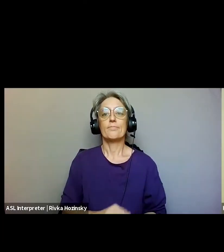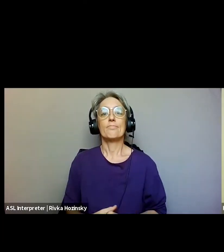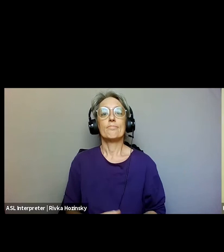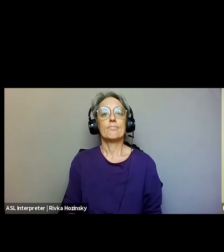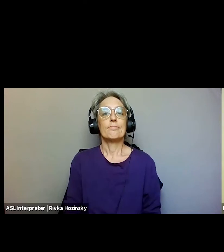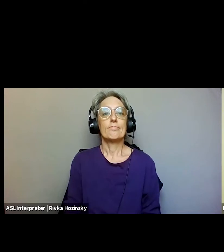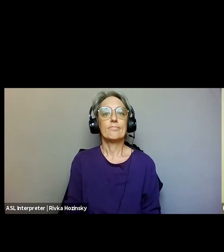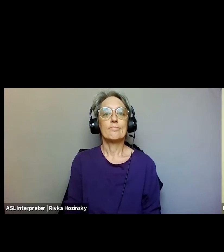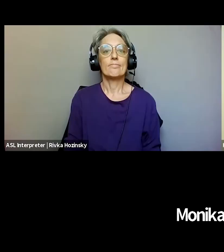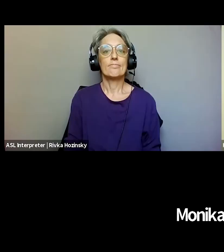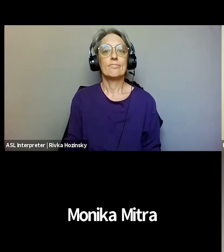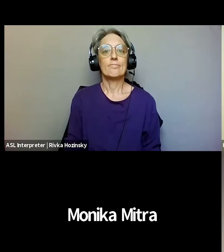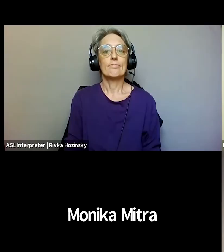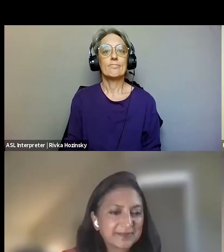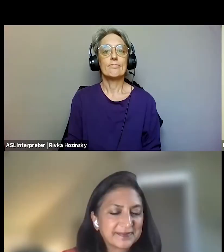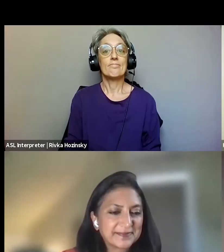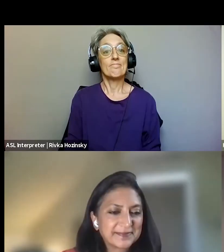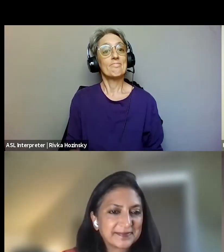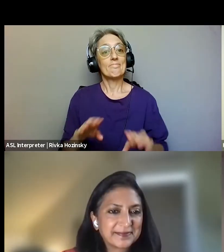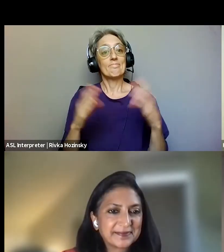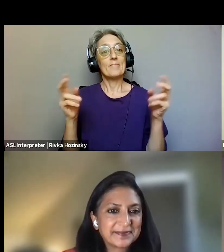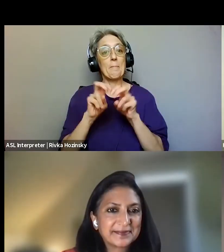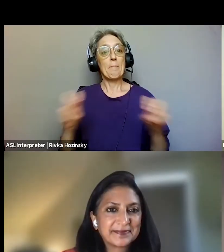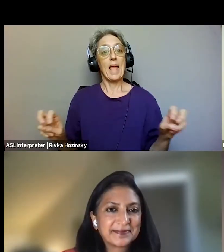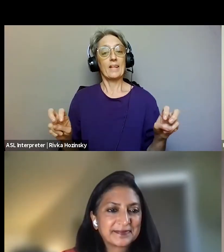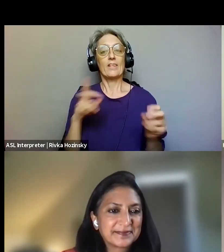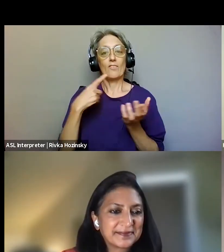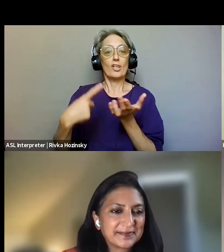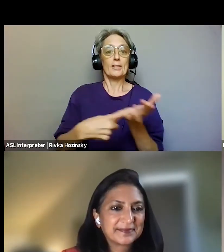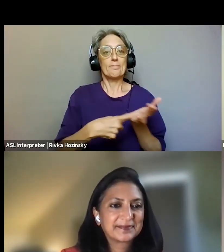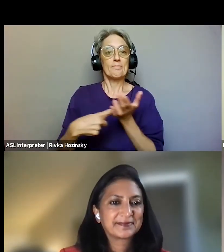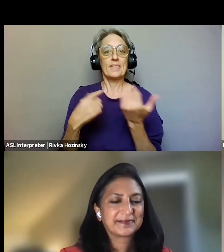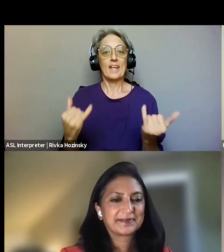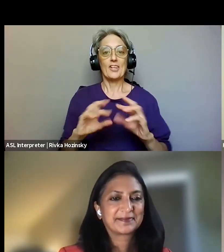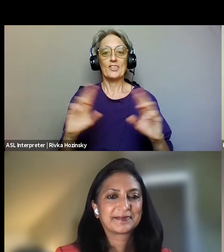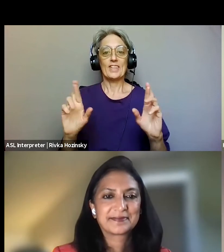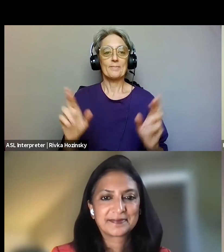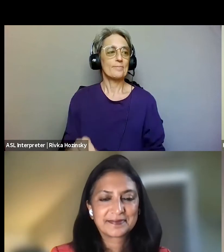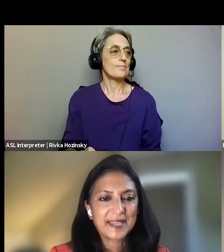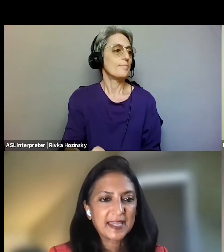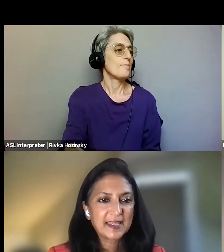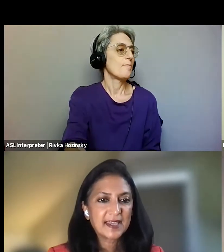and I think we will start our panel. >> [DR. MONIKA MITRA:]